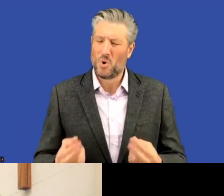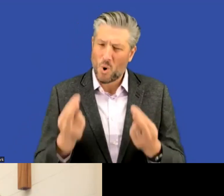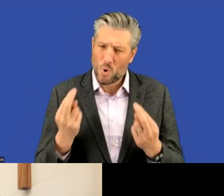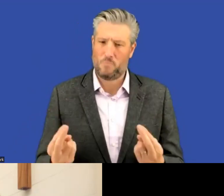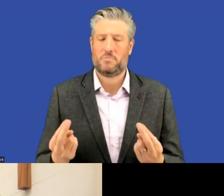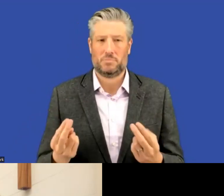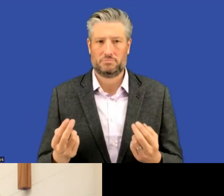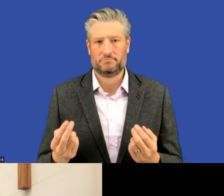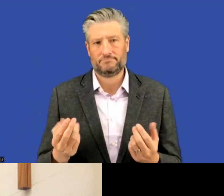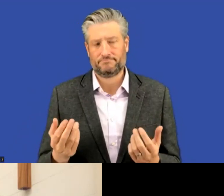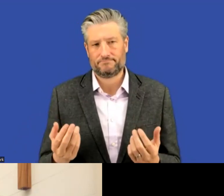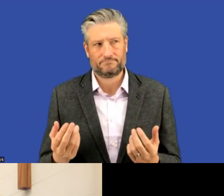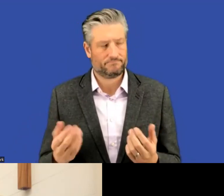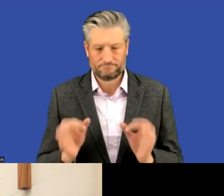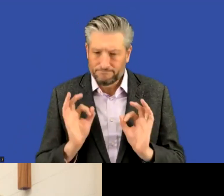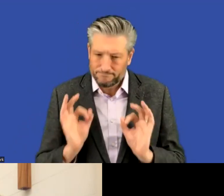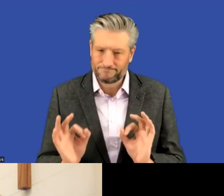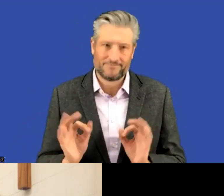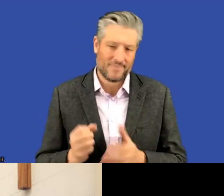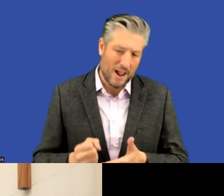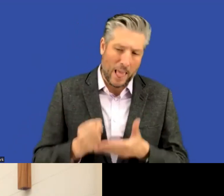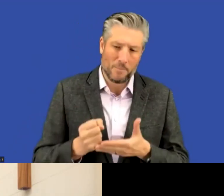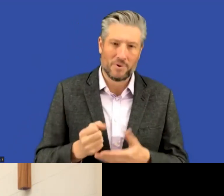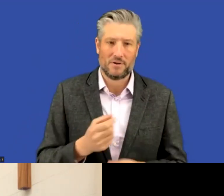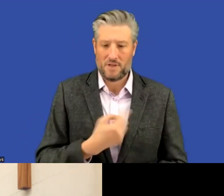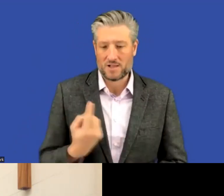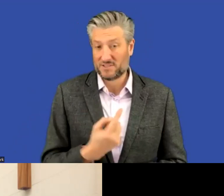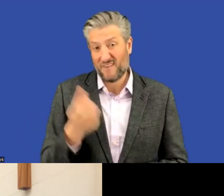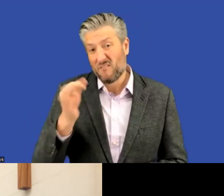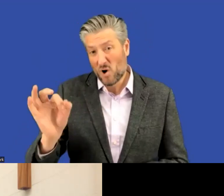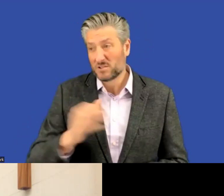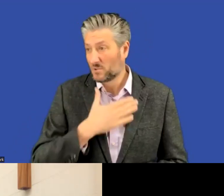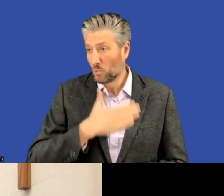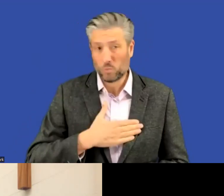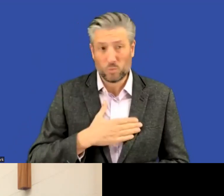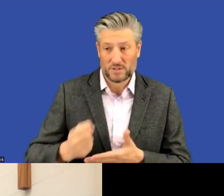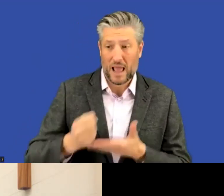We need help, actually. (Chuckling). That's such an interesting thing.